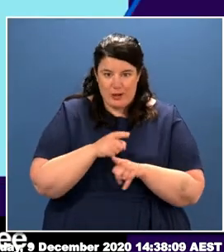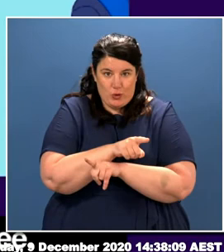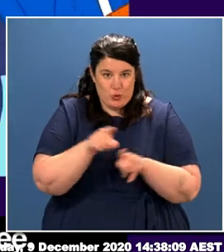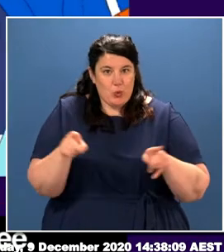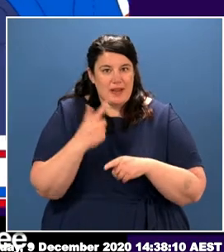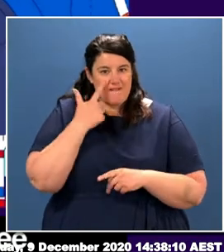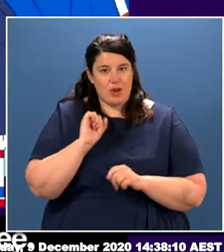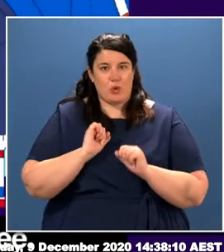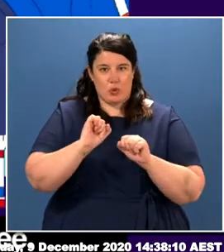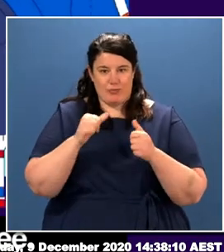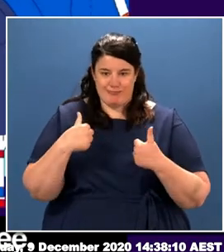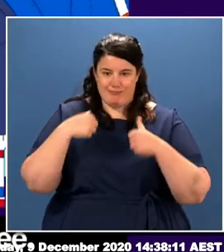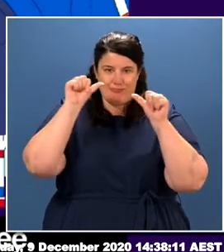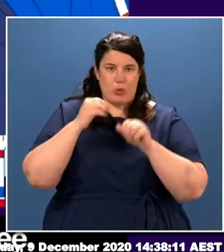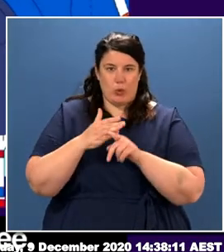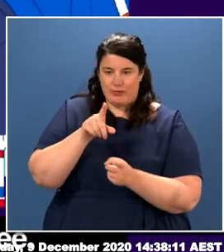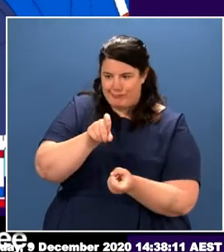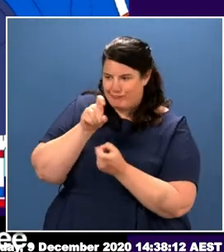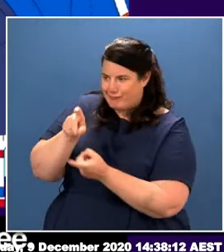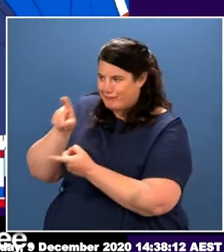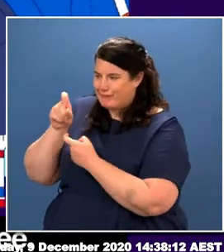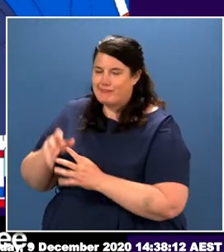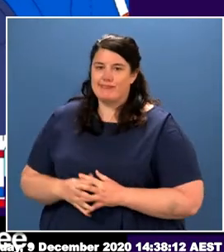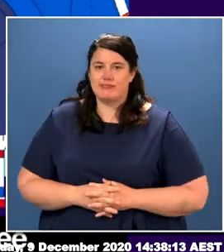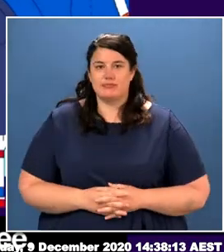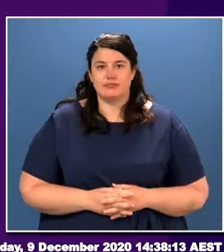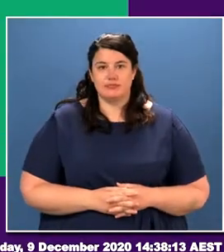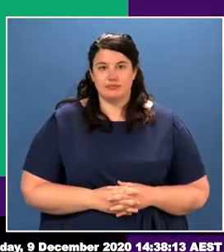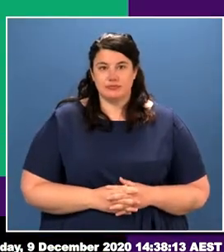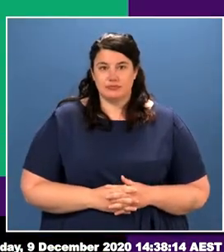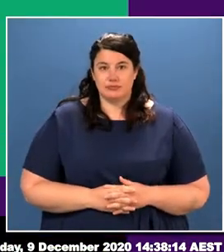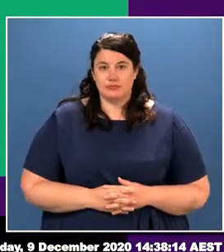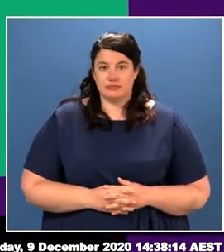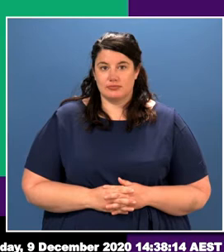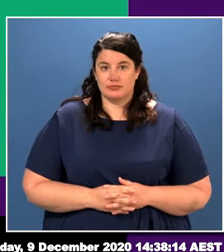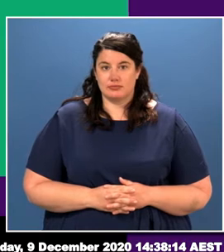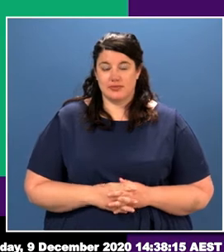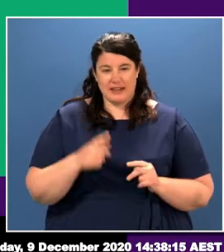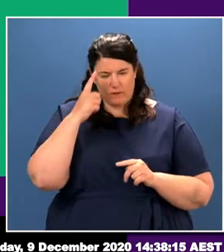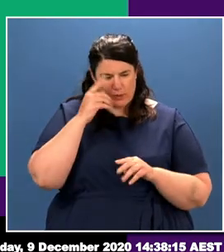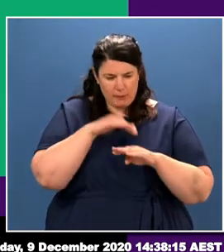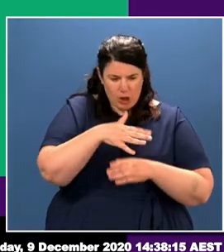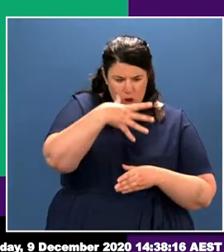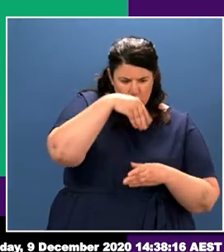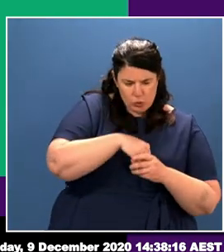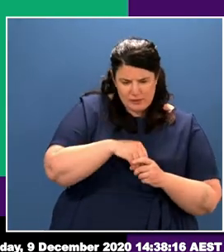find your next great employee. By gearing your recruitment process towards inclusivity and accessibility